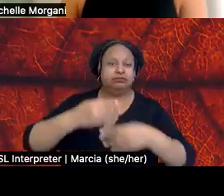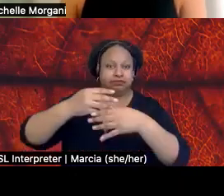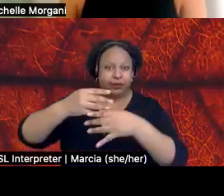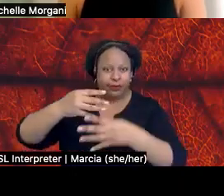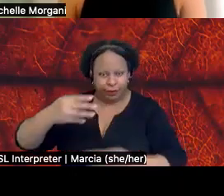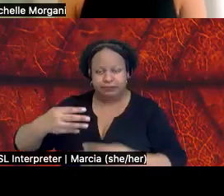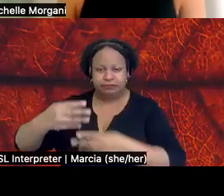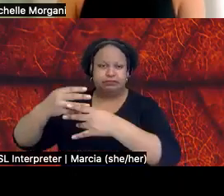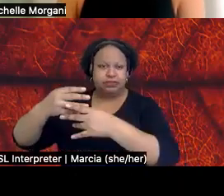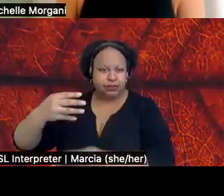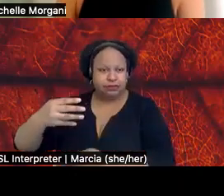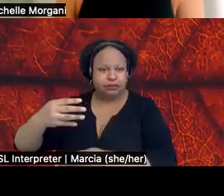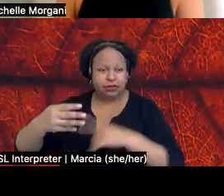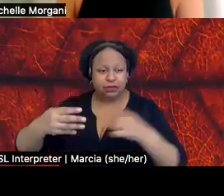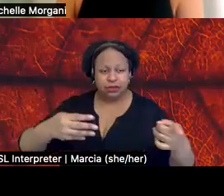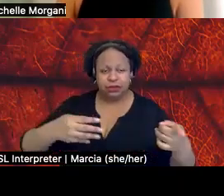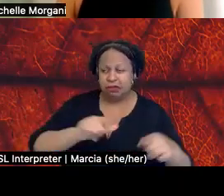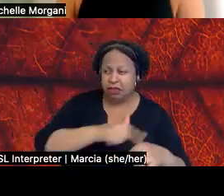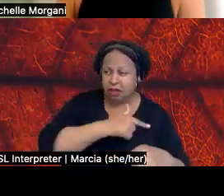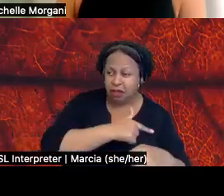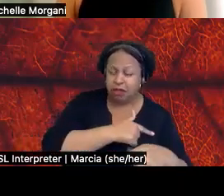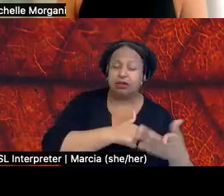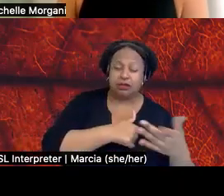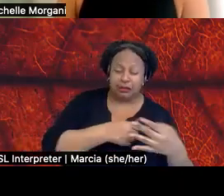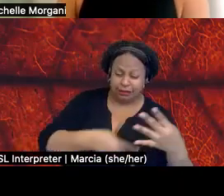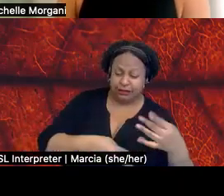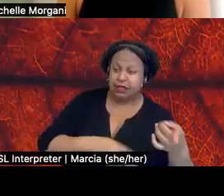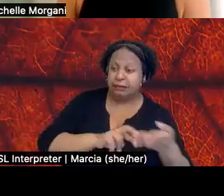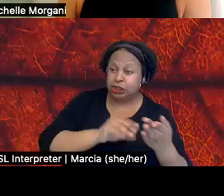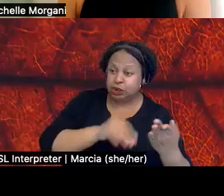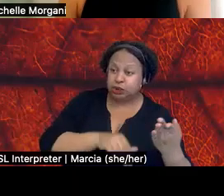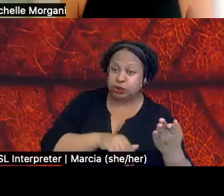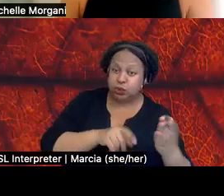will need strategies for actually committing these lists to memory.